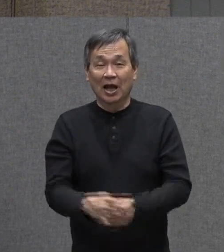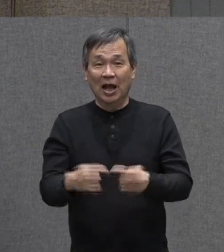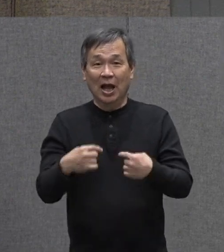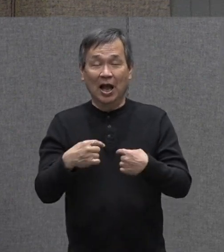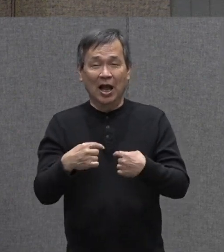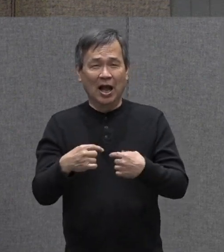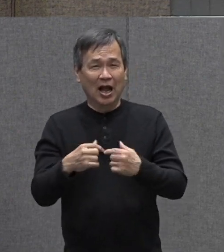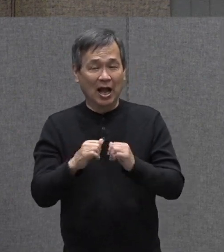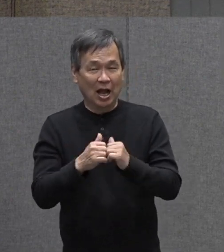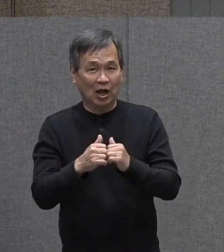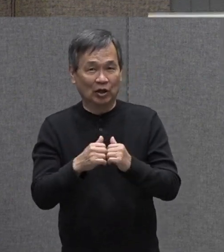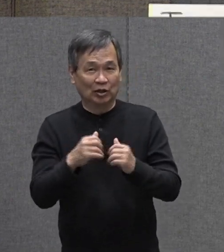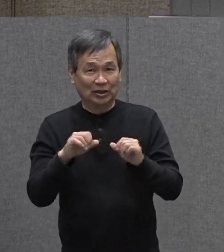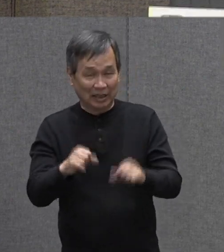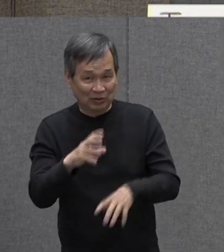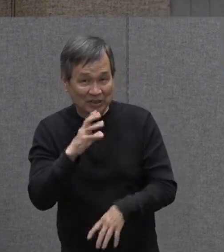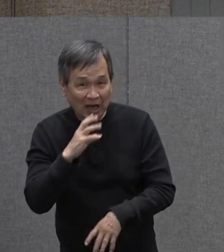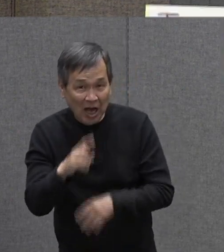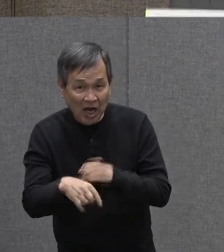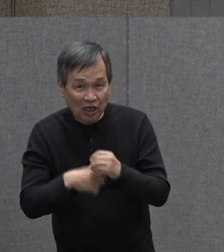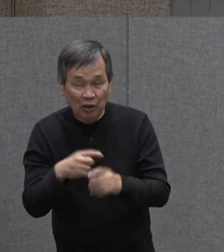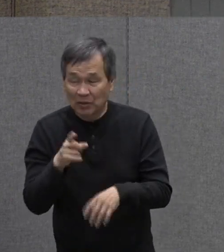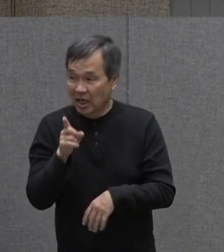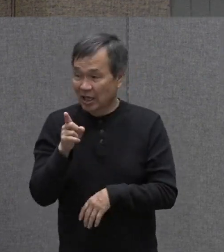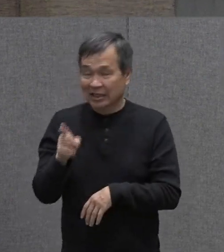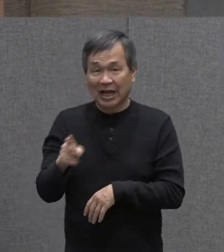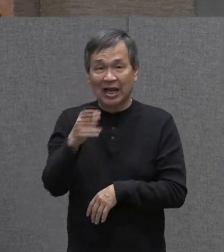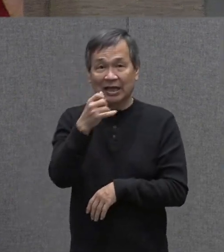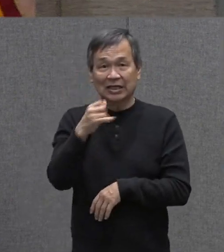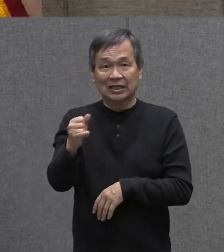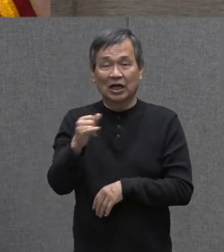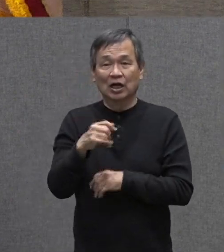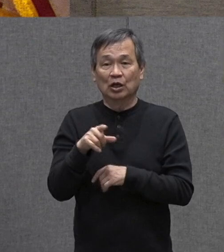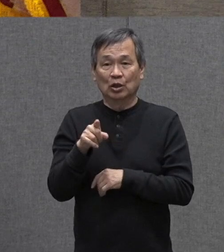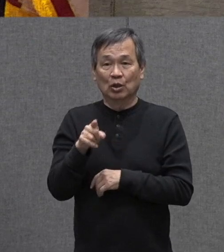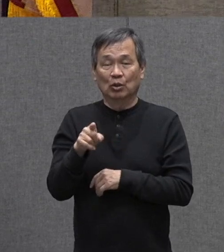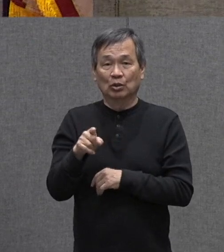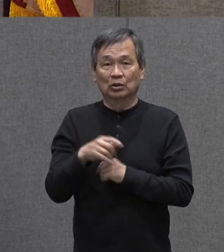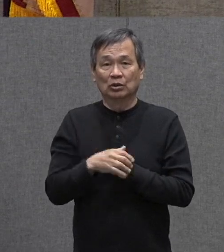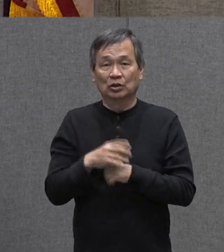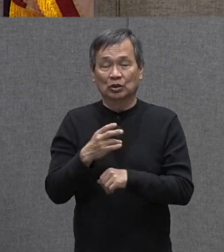How can we talk about the yellow honeydew using this sentence frame?